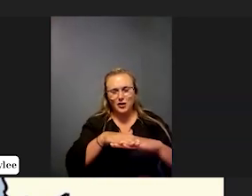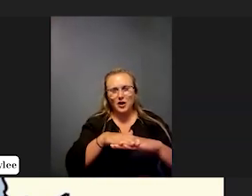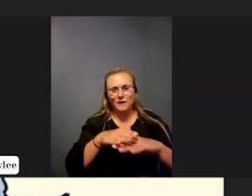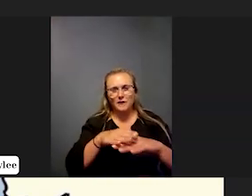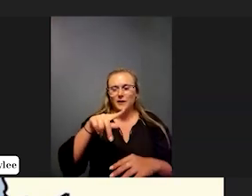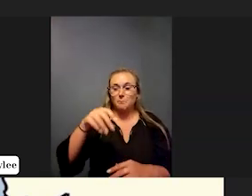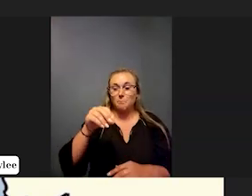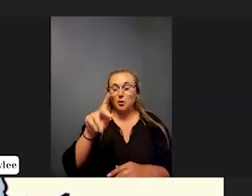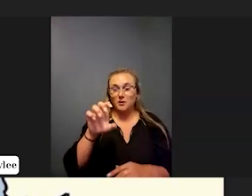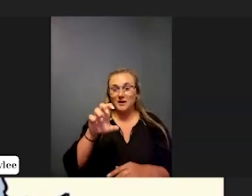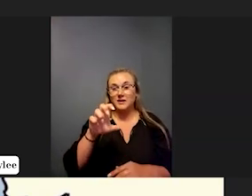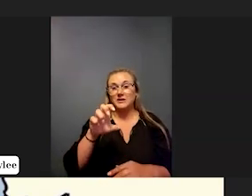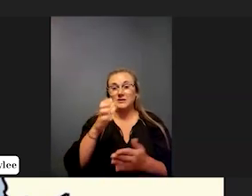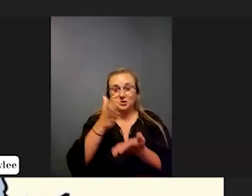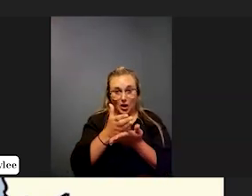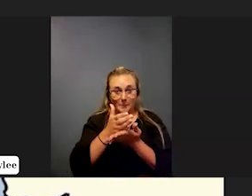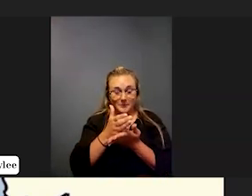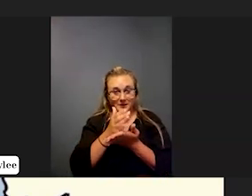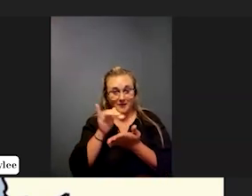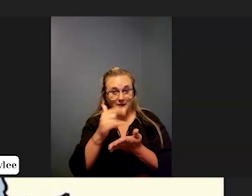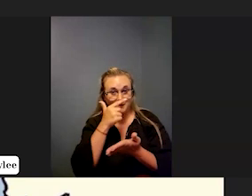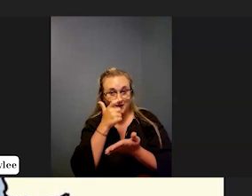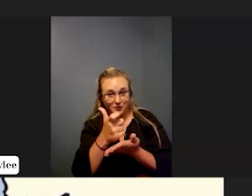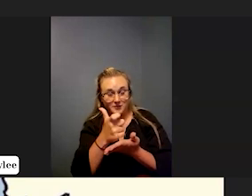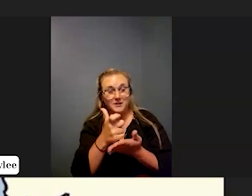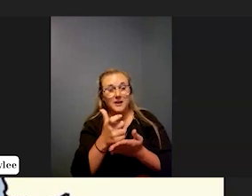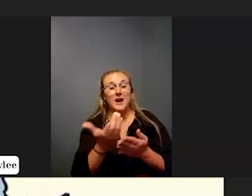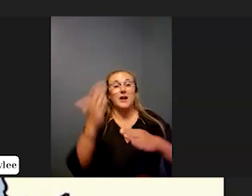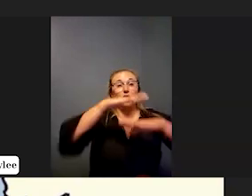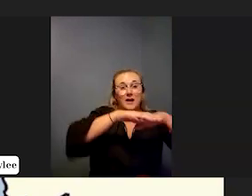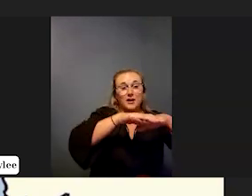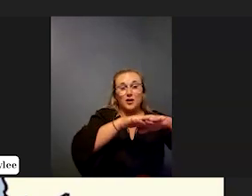And then another layer of random Pokemon that you were walking around in.